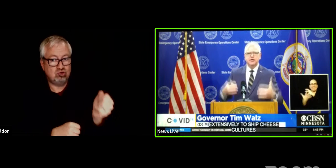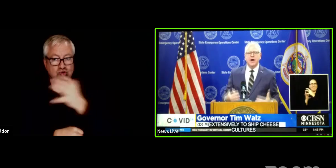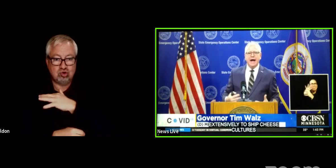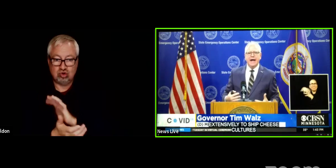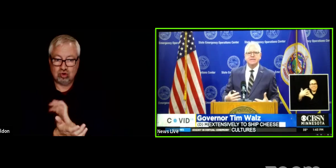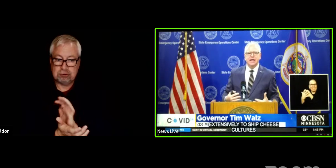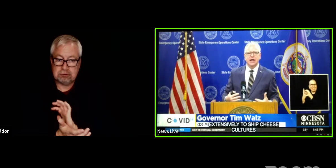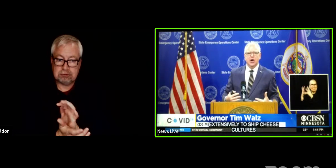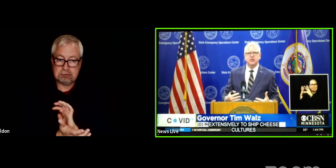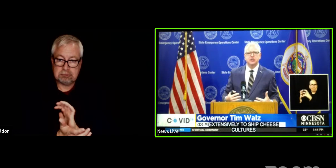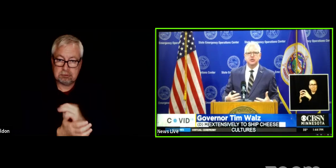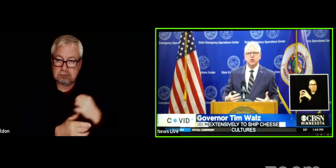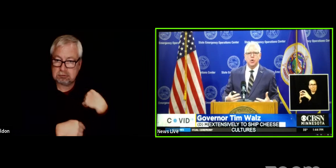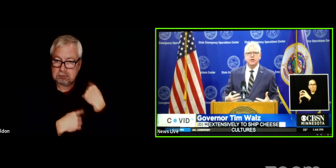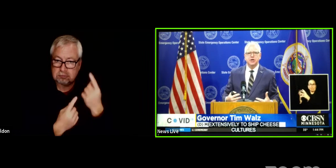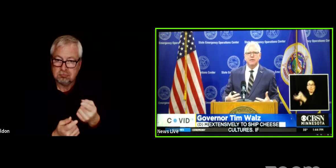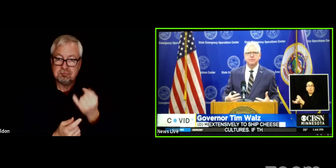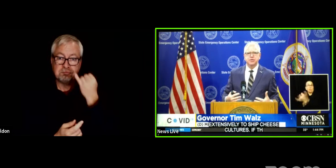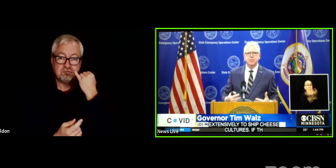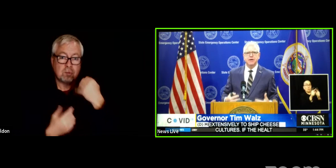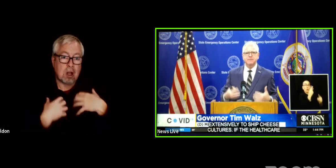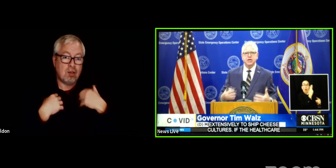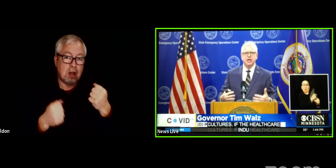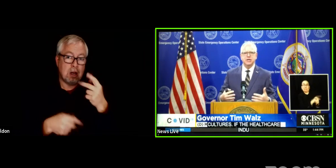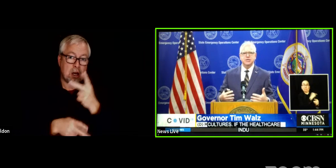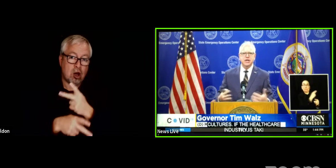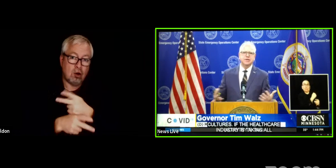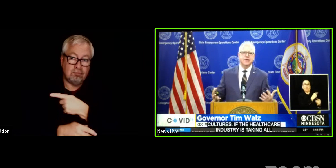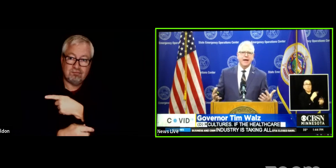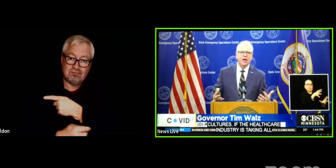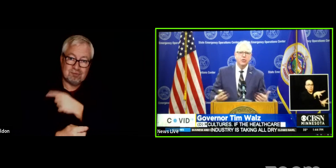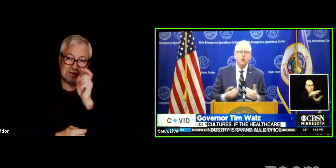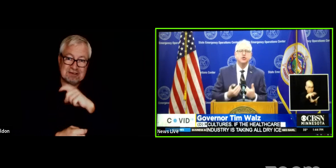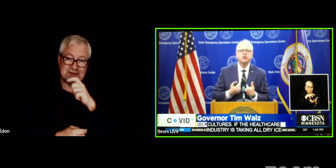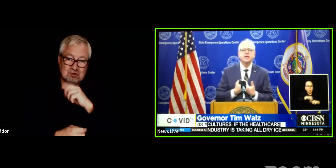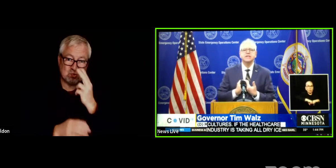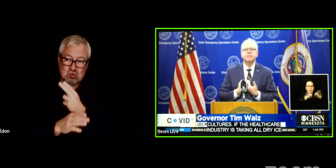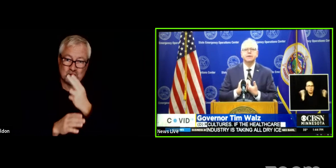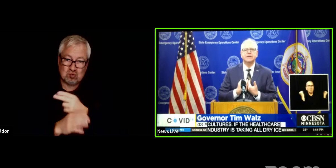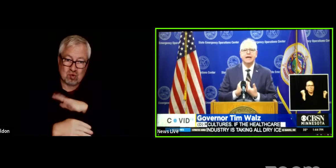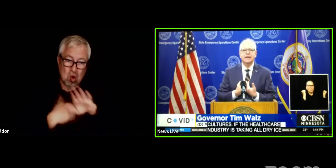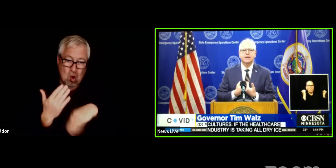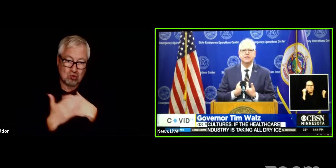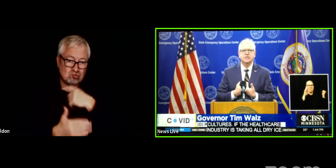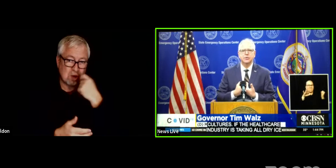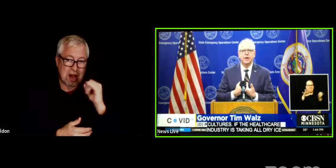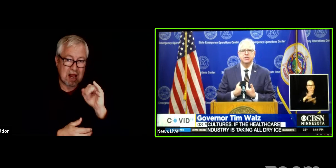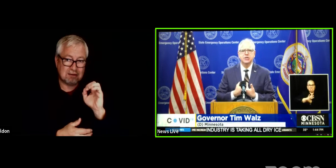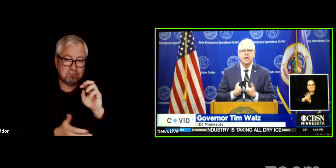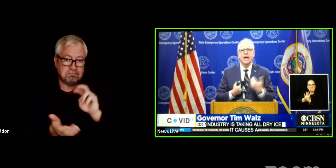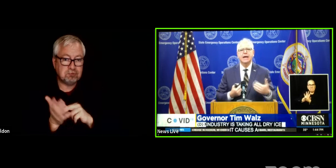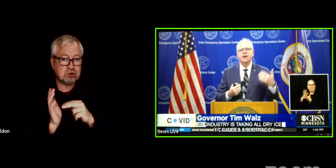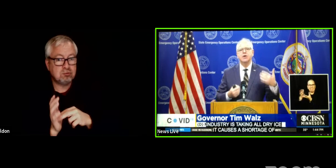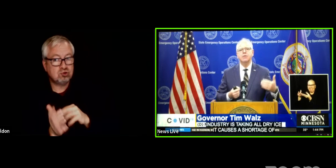THE DRY HE IS, IT CAUSES A SHORTAGE OF SLING OF CHEESE INTO THAT. THOSE ARE THINGS THAT HAVE BEEN TAKEN INTO CONSIDERATION AND HERE IN